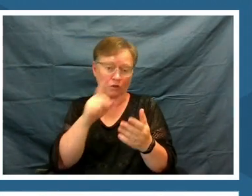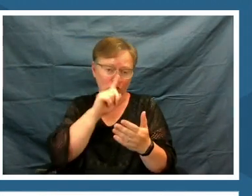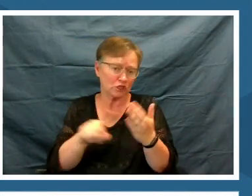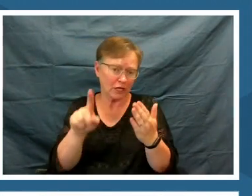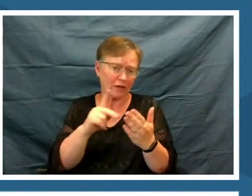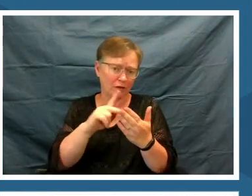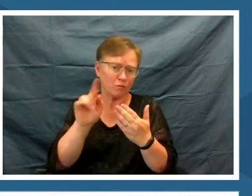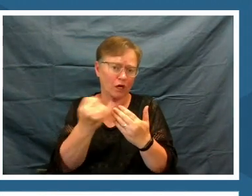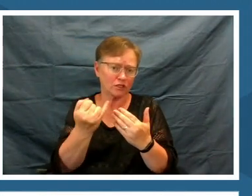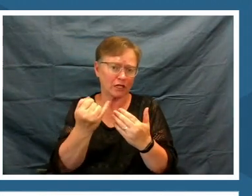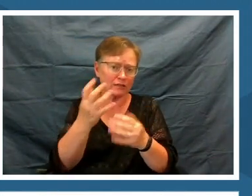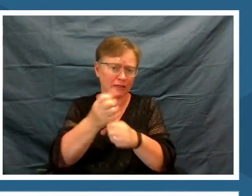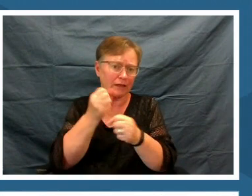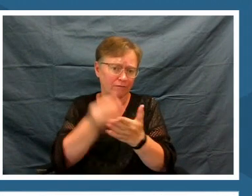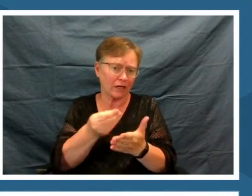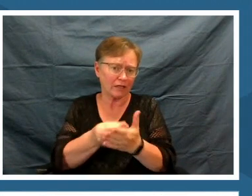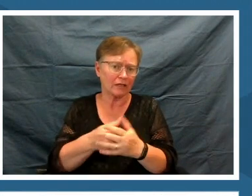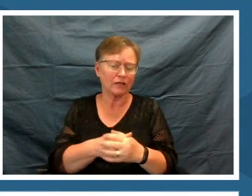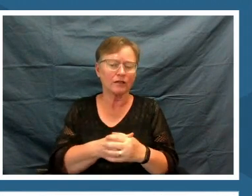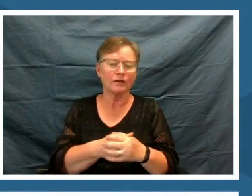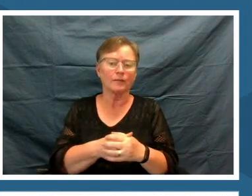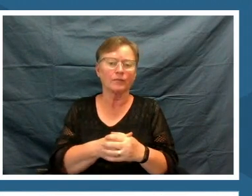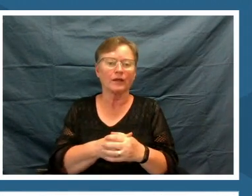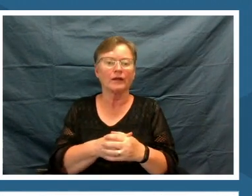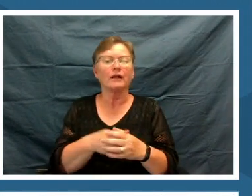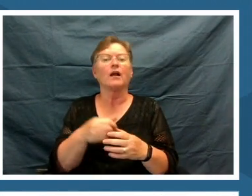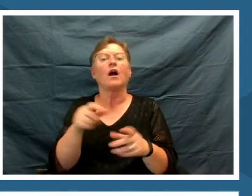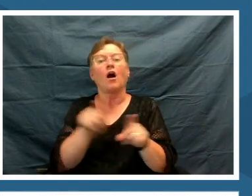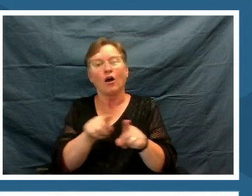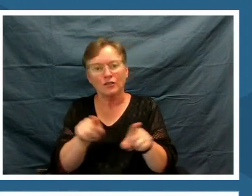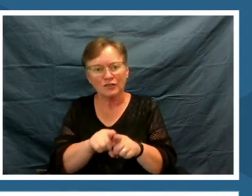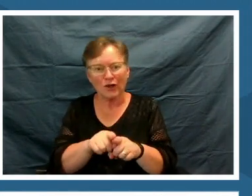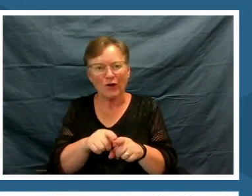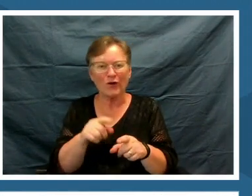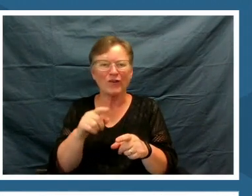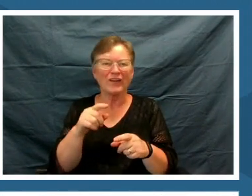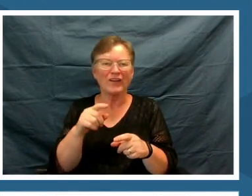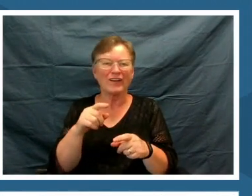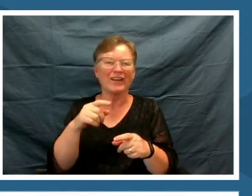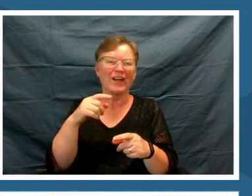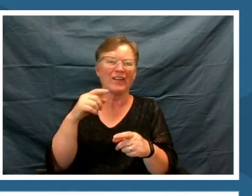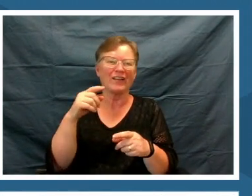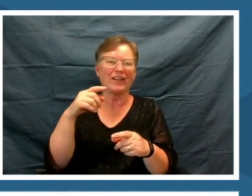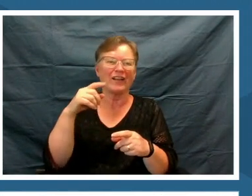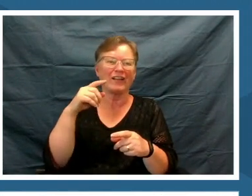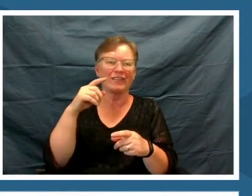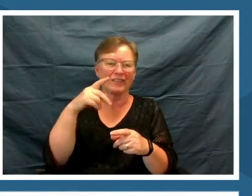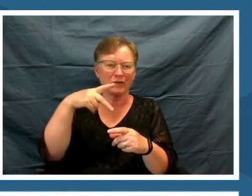last but not least um at the uspto's